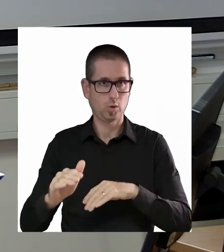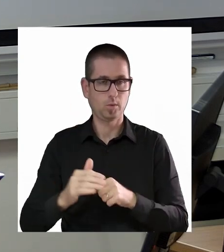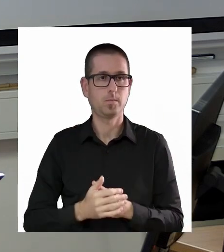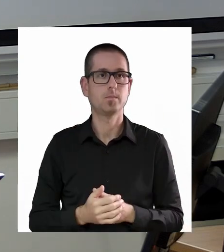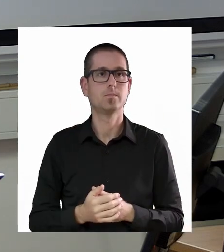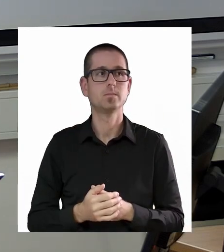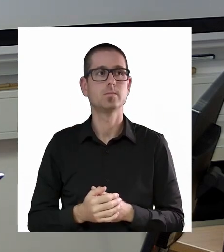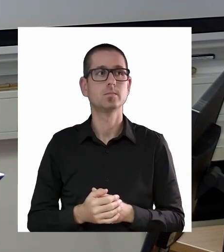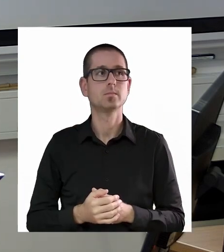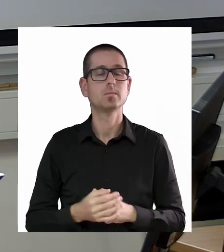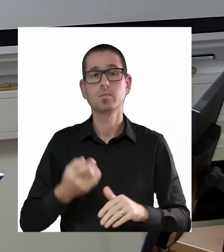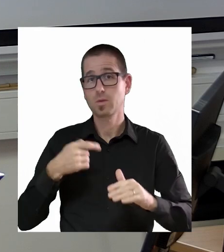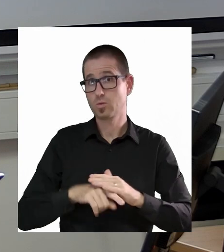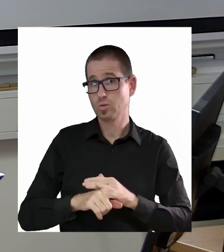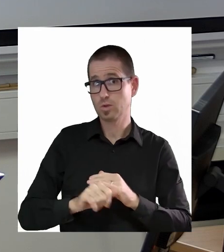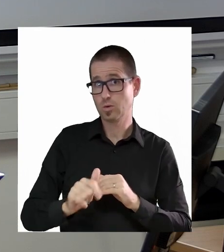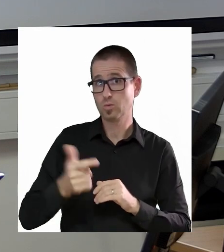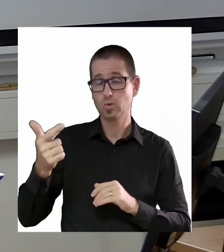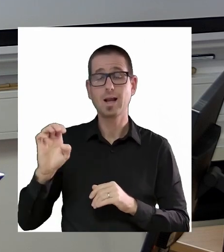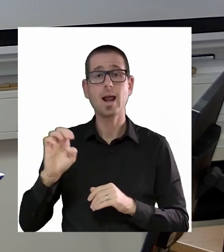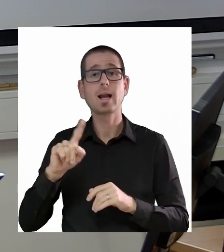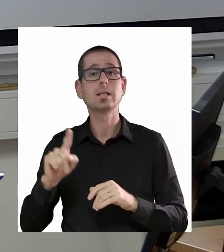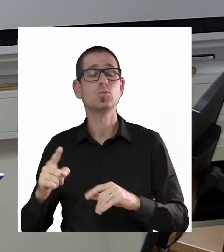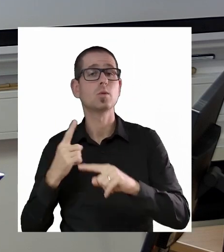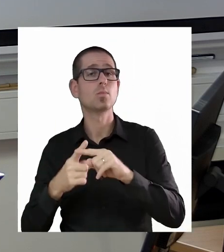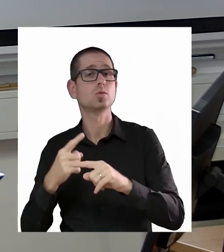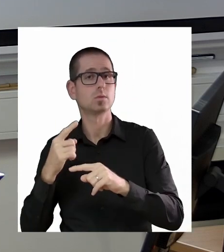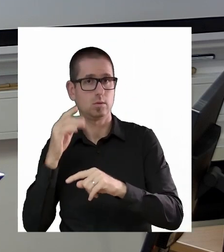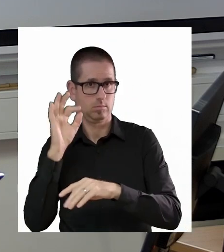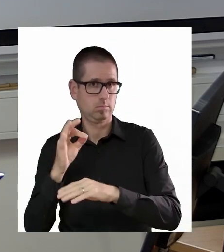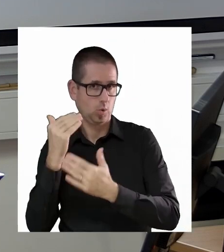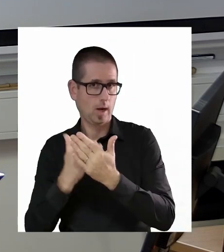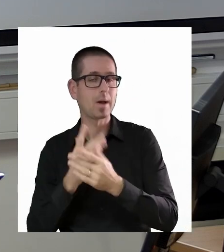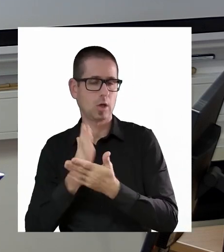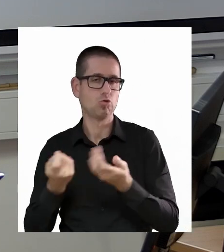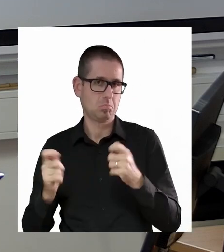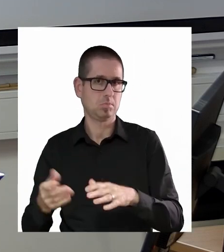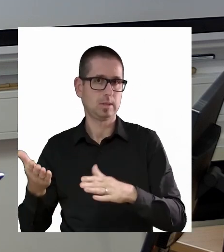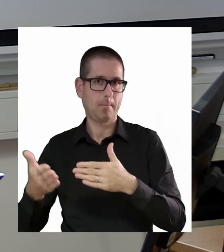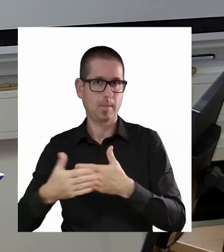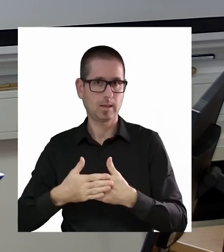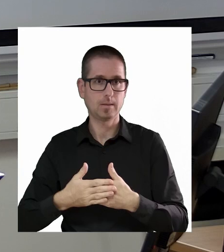within another Erasmus project which already closed. It's called Intox,